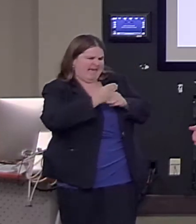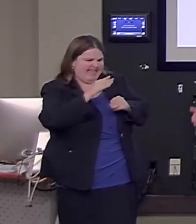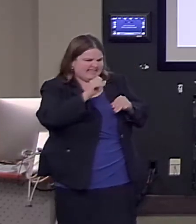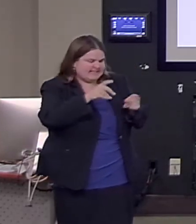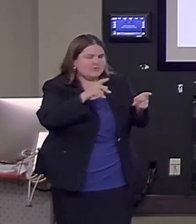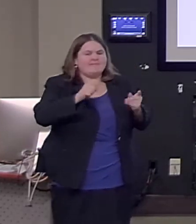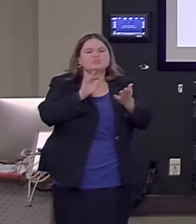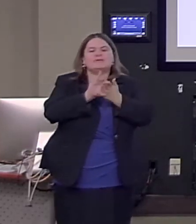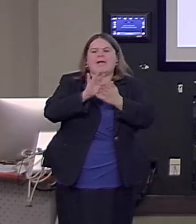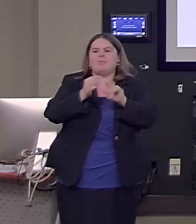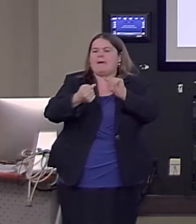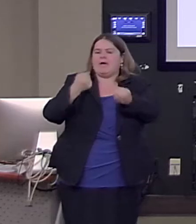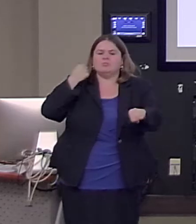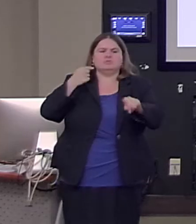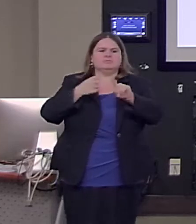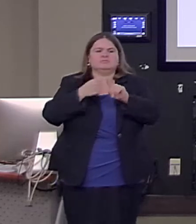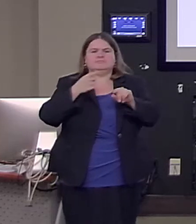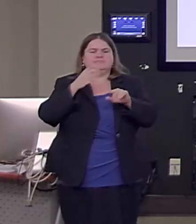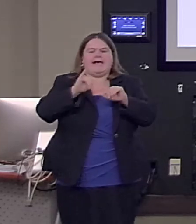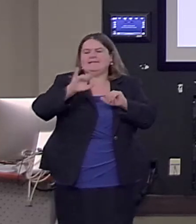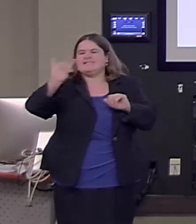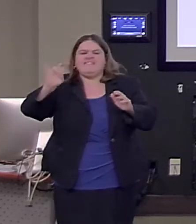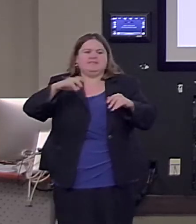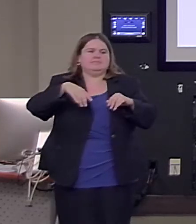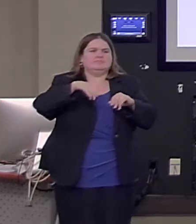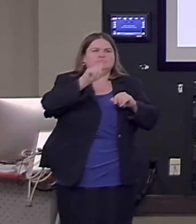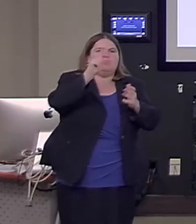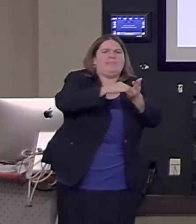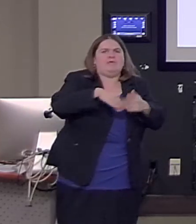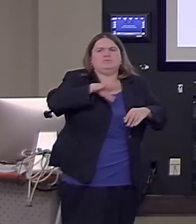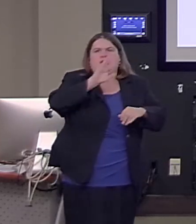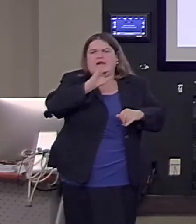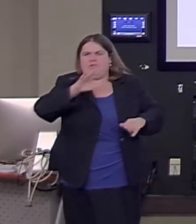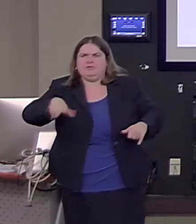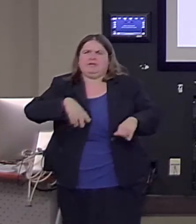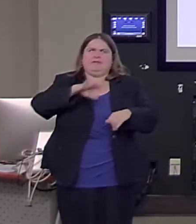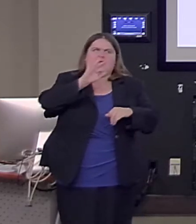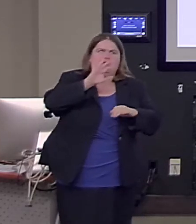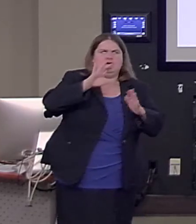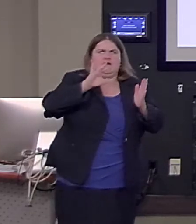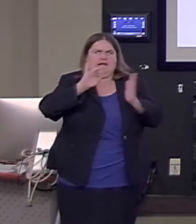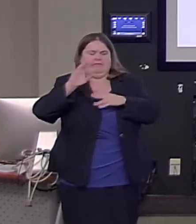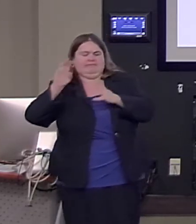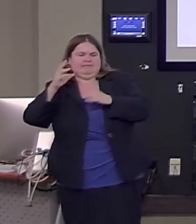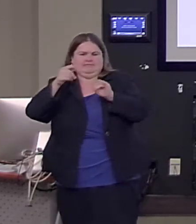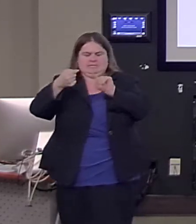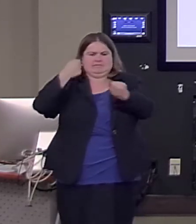to count backwards by seven as fast as they can from the number 1,073.